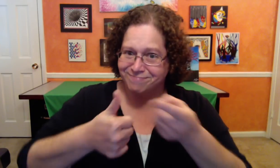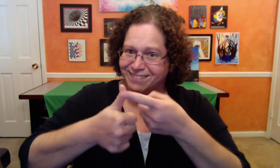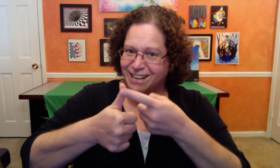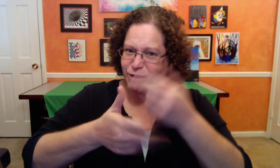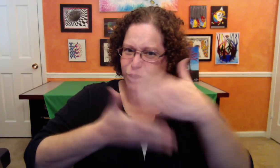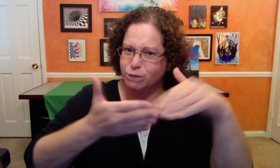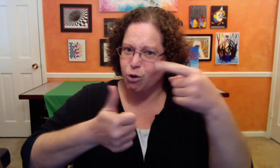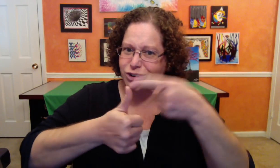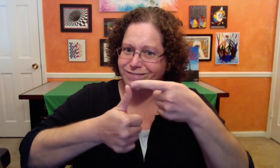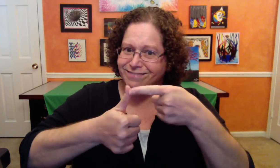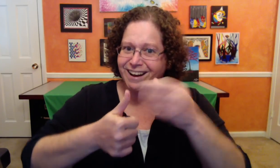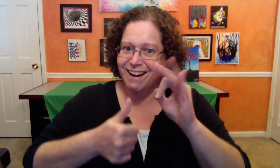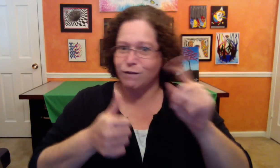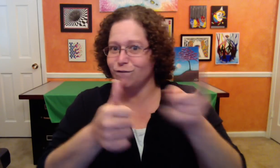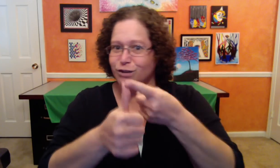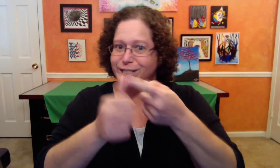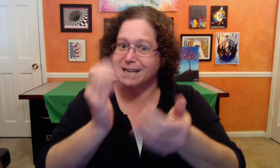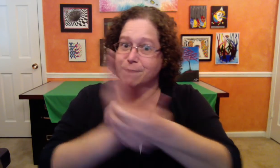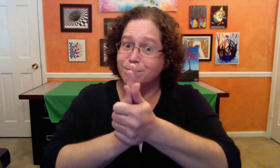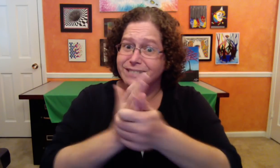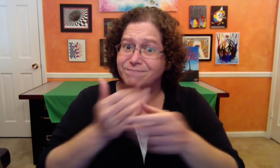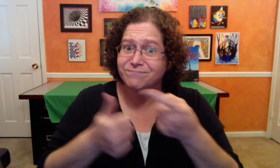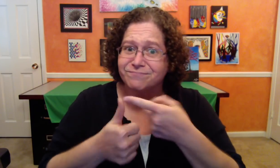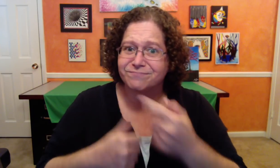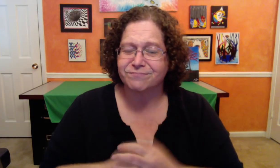That was the first part of the First Amendment!